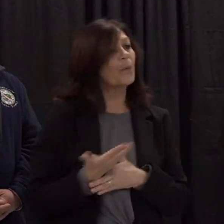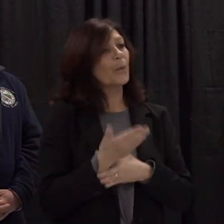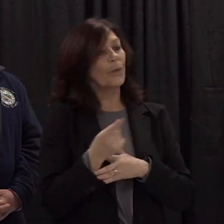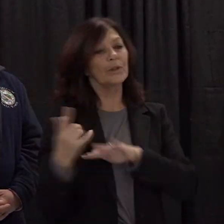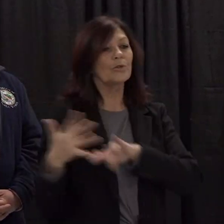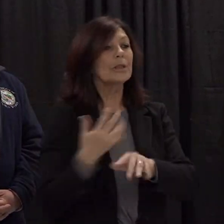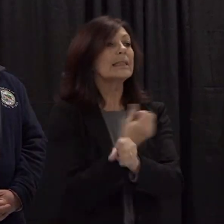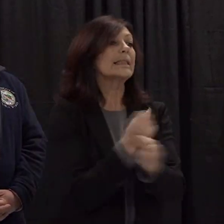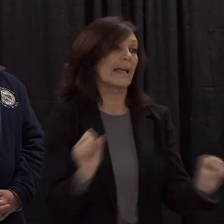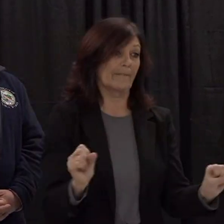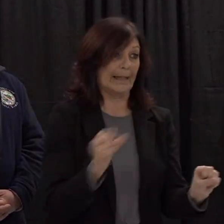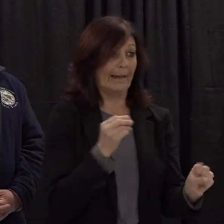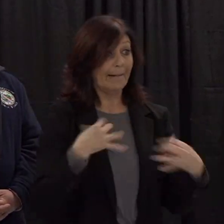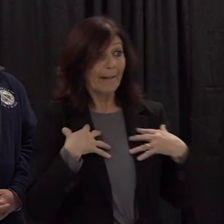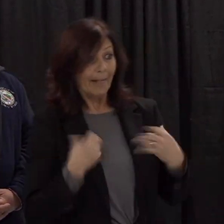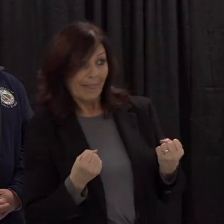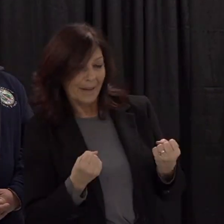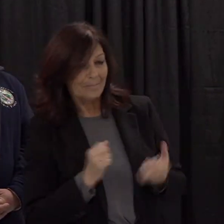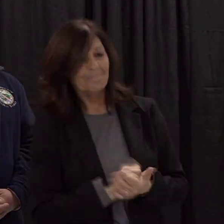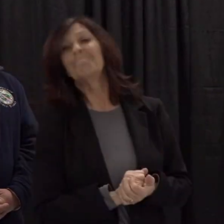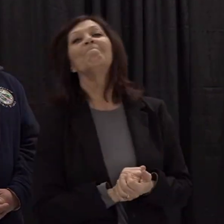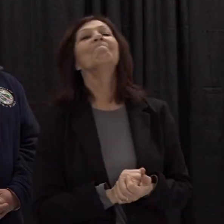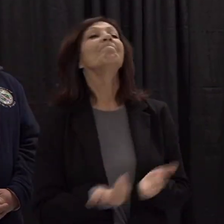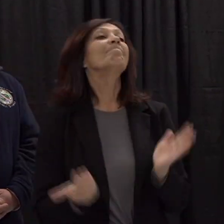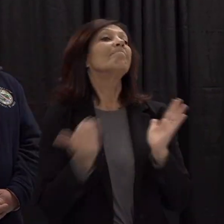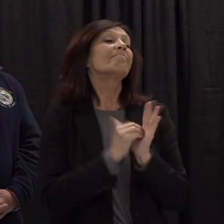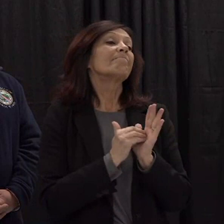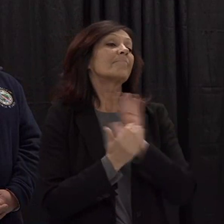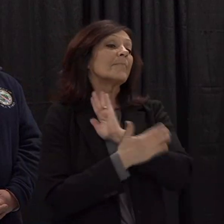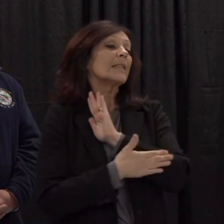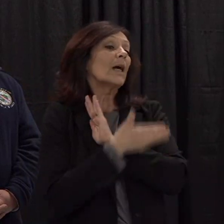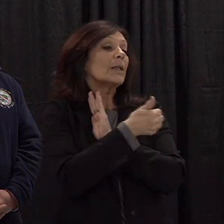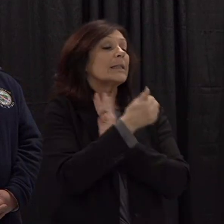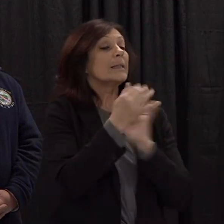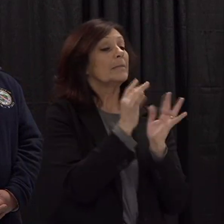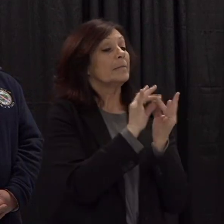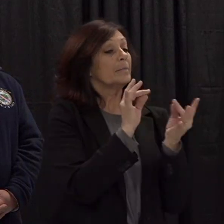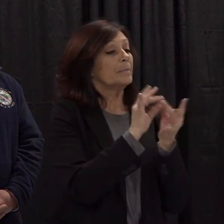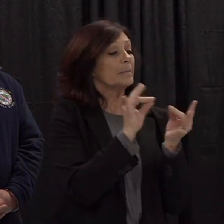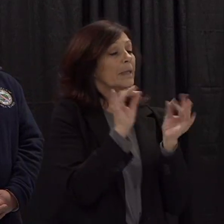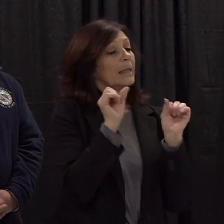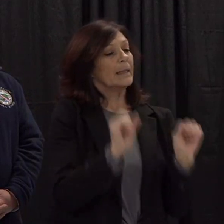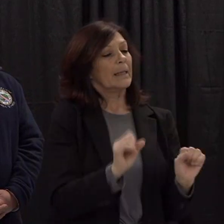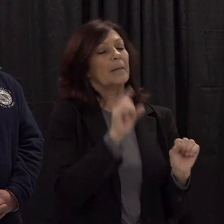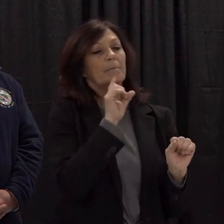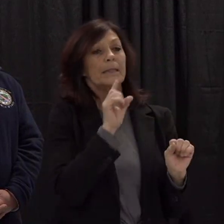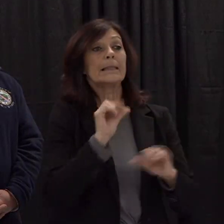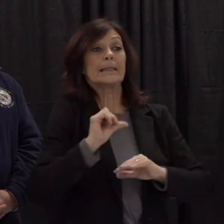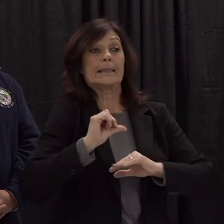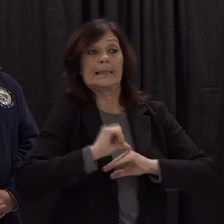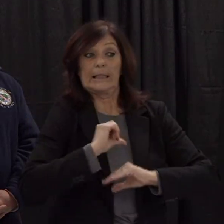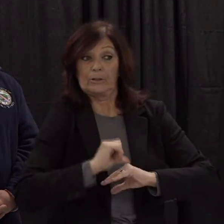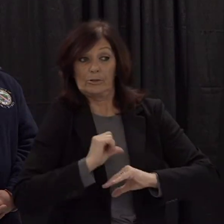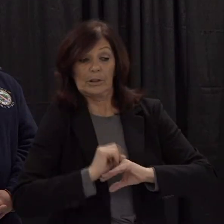this storm safely and healthy. So as again as the County Executive mentioned, it can be very, very dangerous for some individuals,